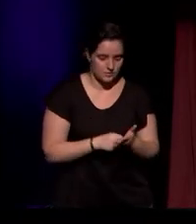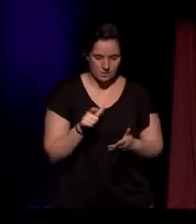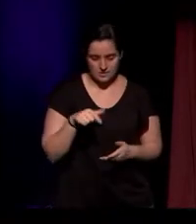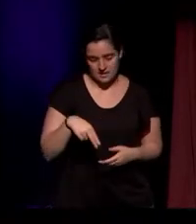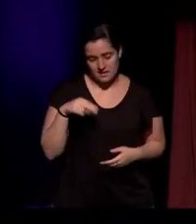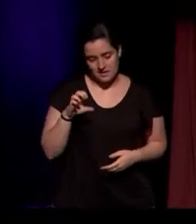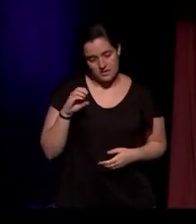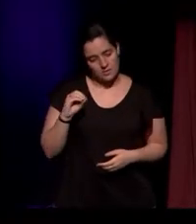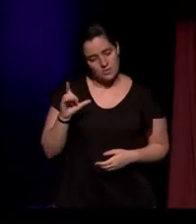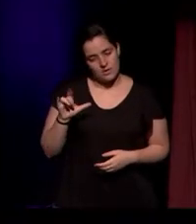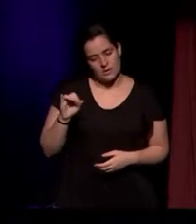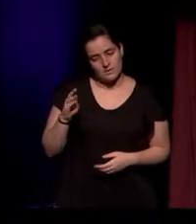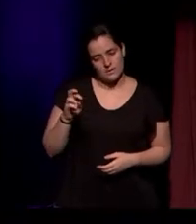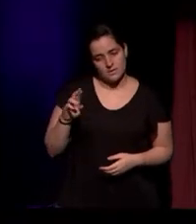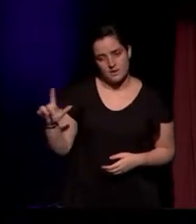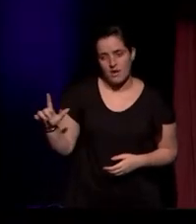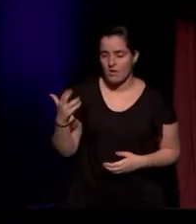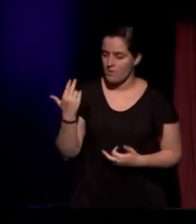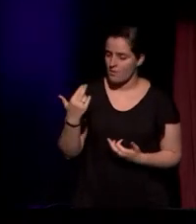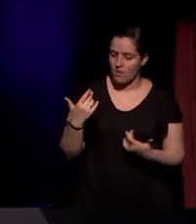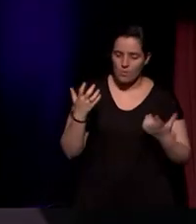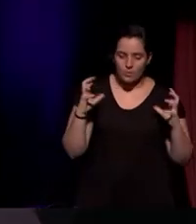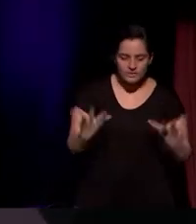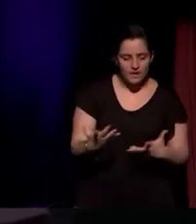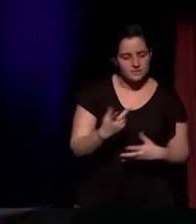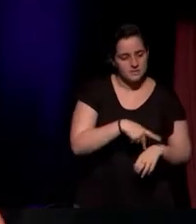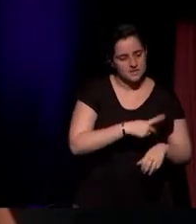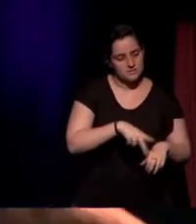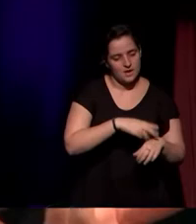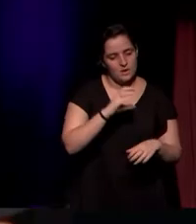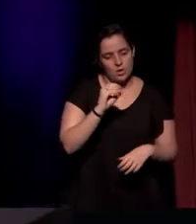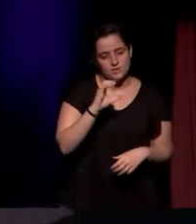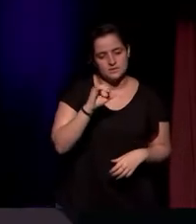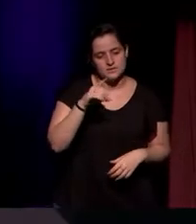as is the case in Western countries, because there are other issues there.